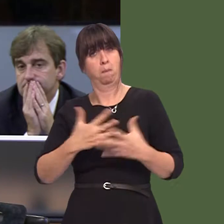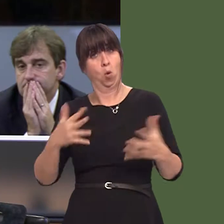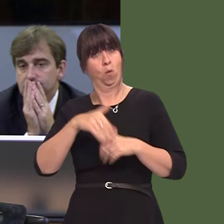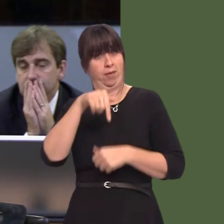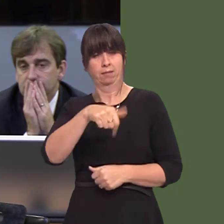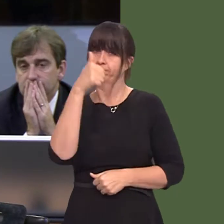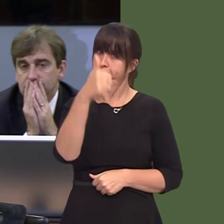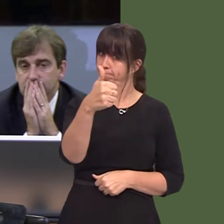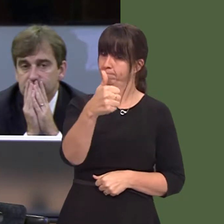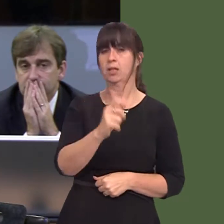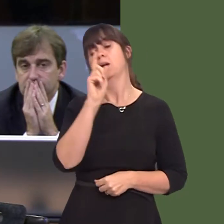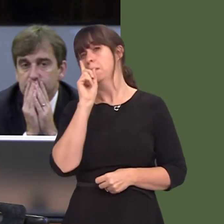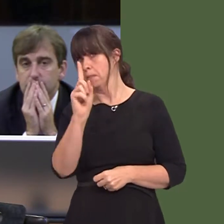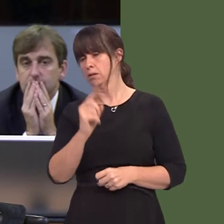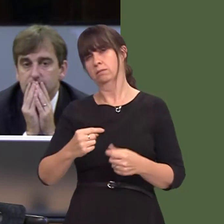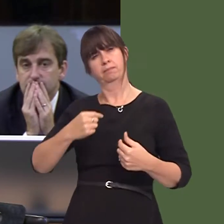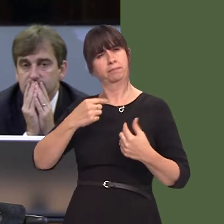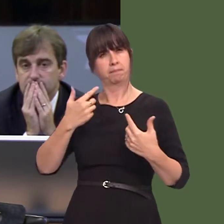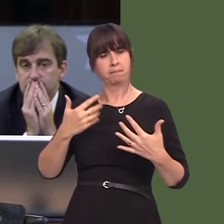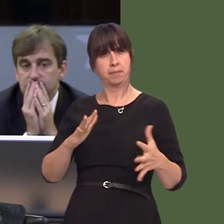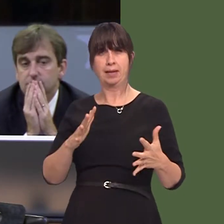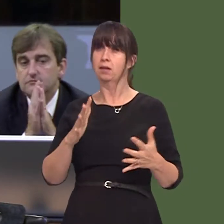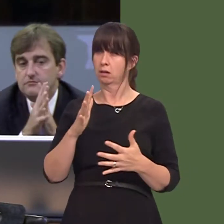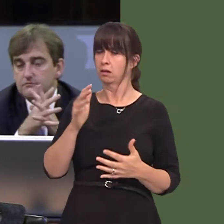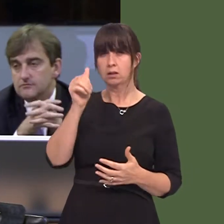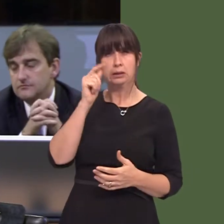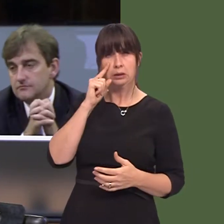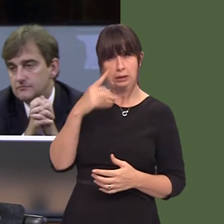area, but what is quite clear from the evidence thatís before us all of the crimes that have